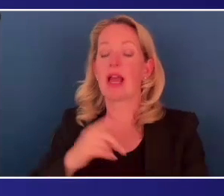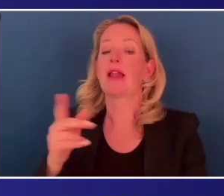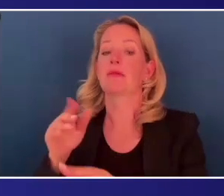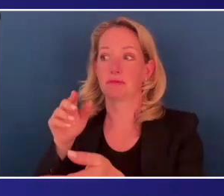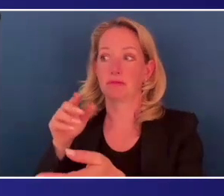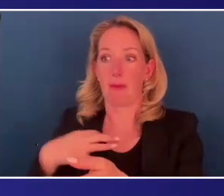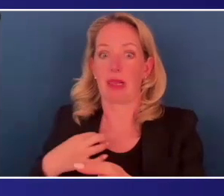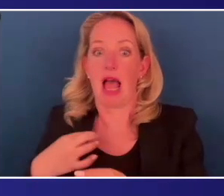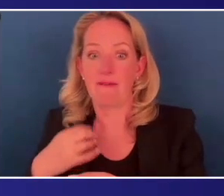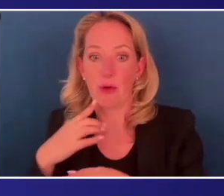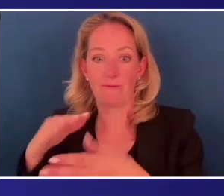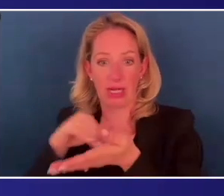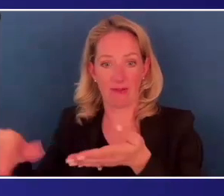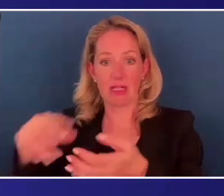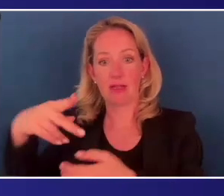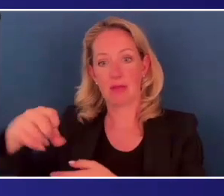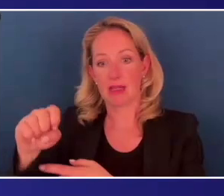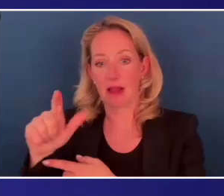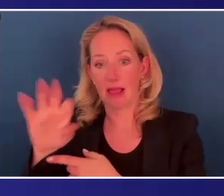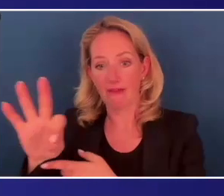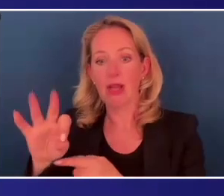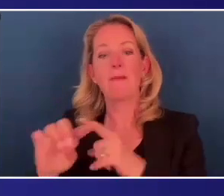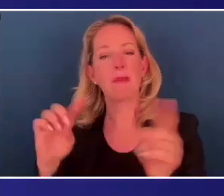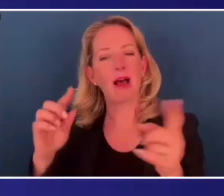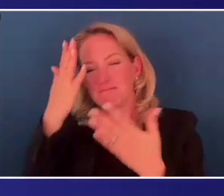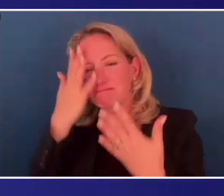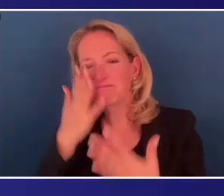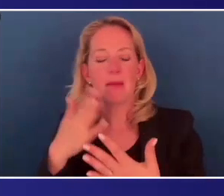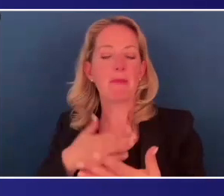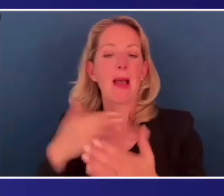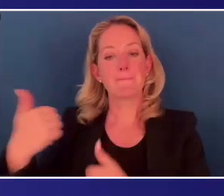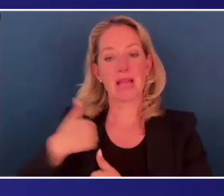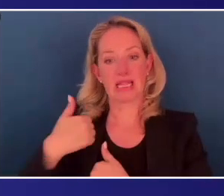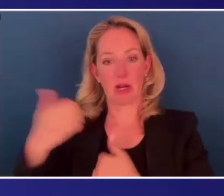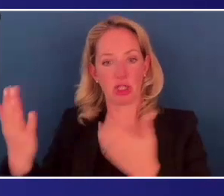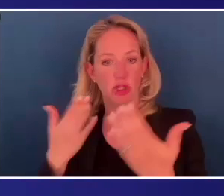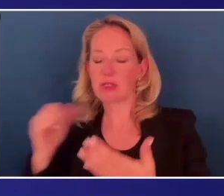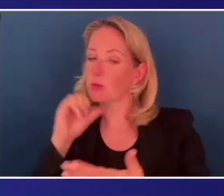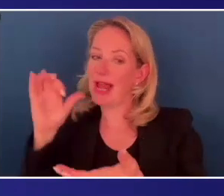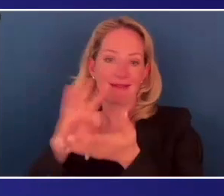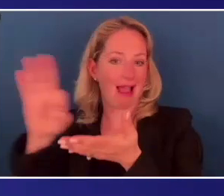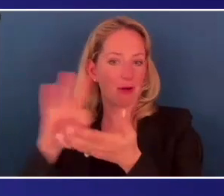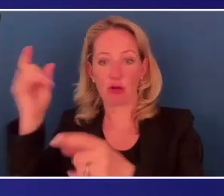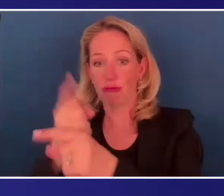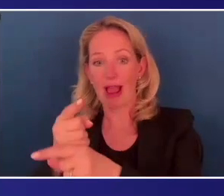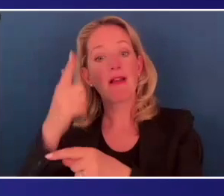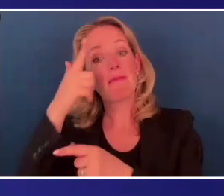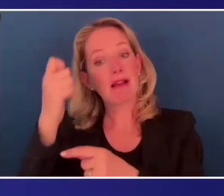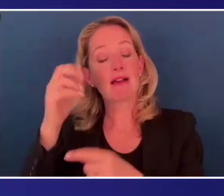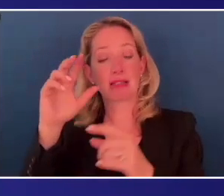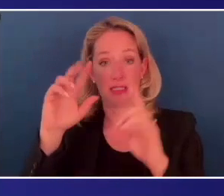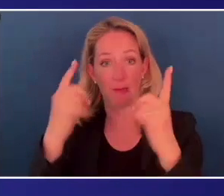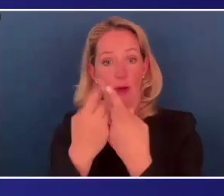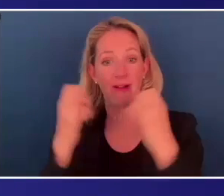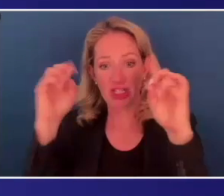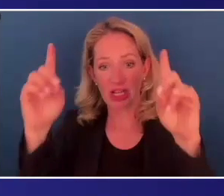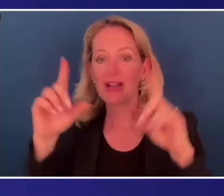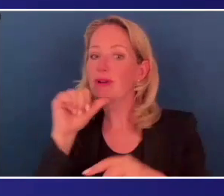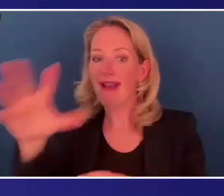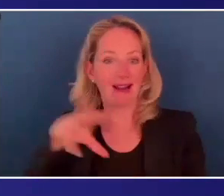Unfortunately I ran to challenges getting my military service counted correctly as a Department of Education was not accepting the standard DD 2 and 4 as group of military employment.